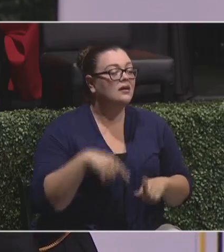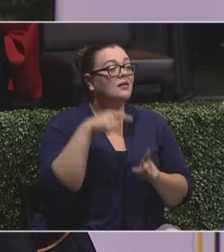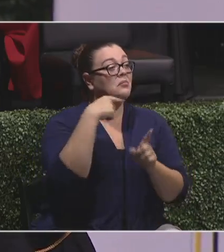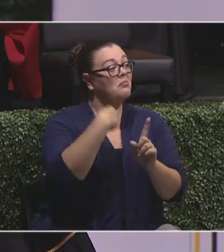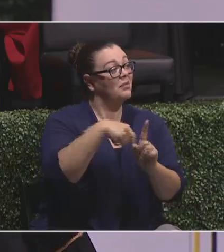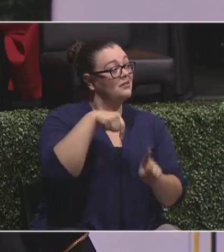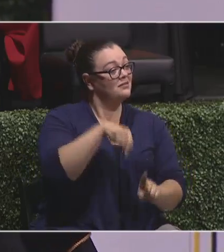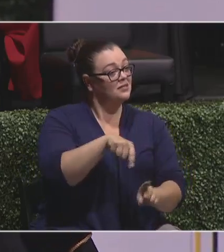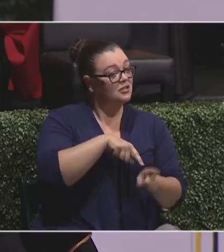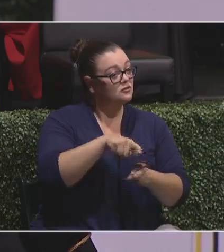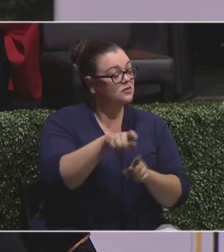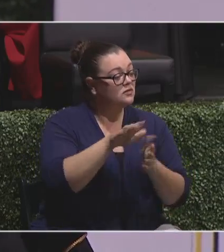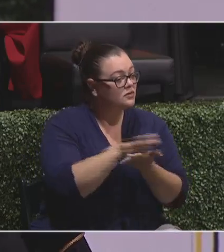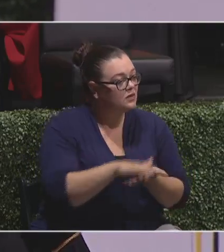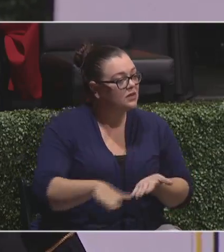PAN-AFRICAN STUDIES DEPARTMENT IN THE NATION.